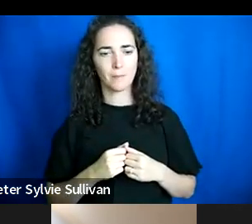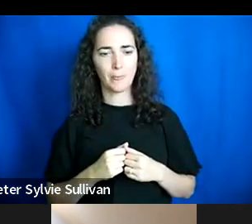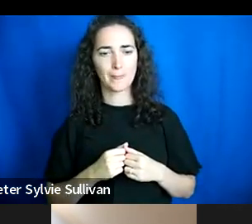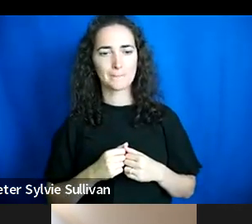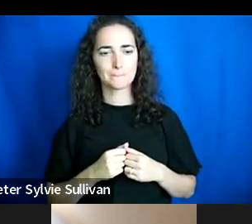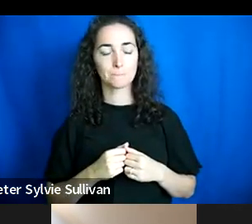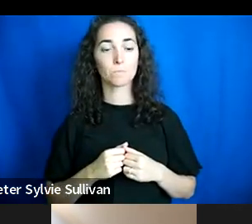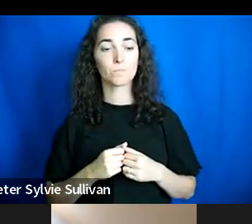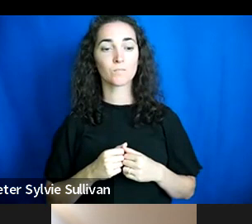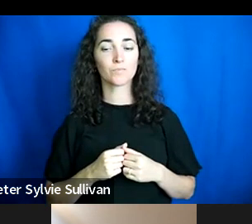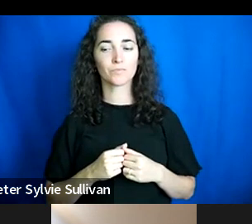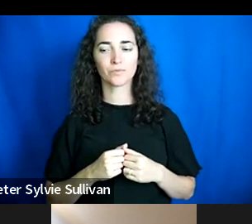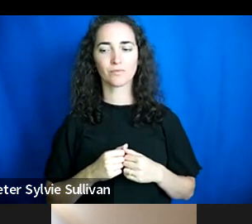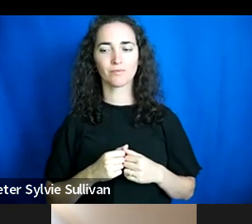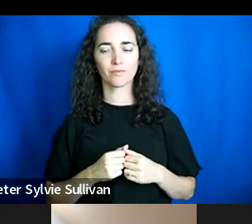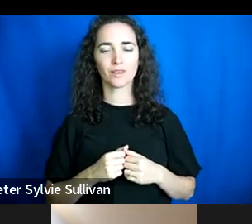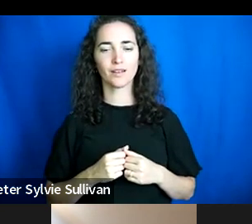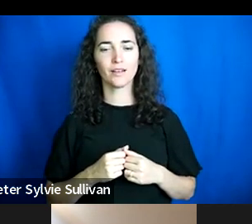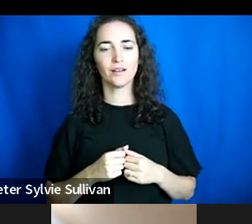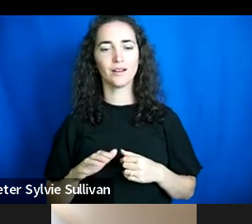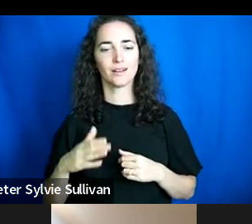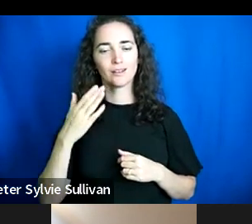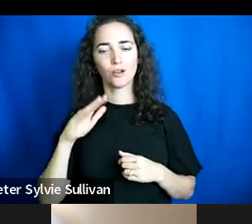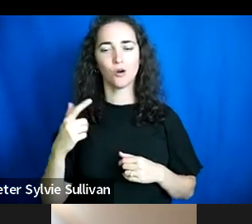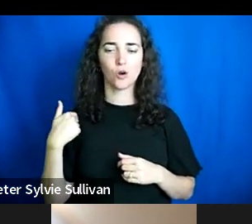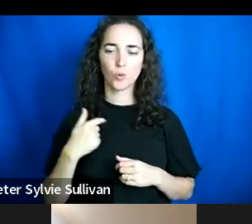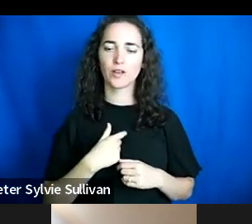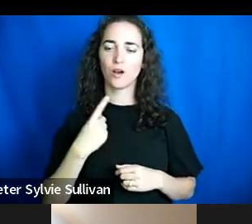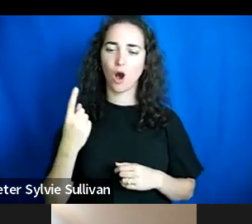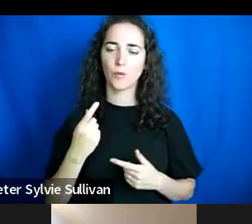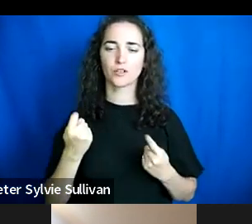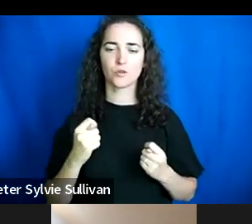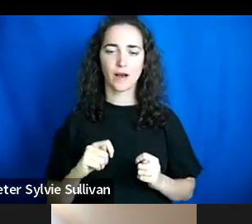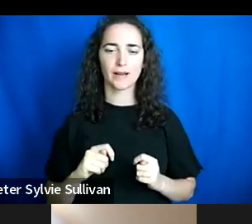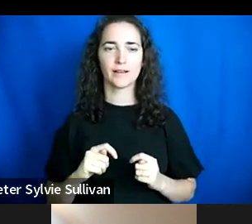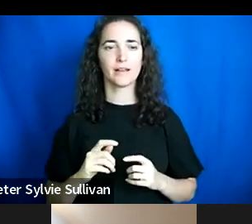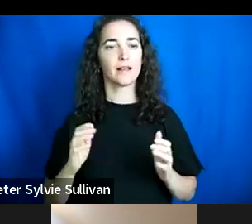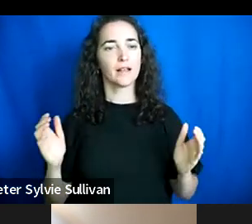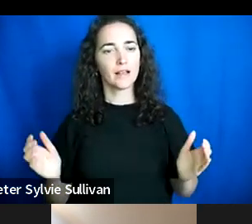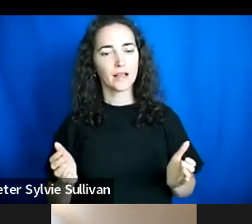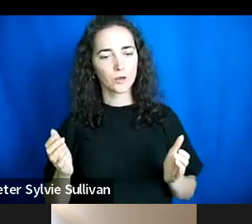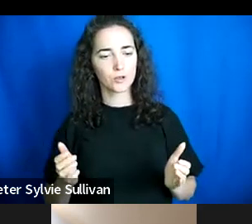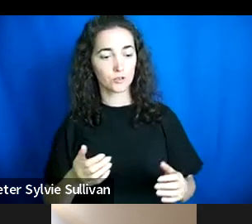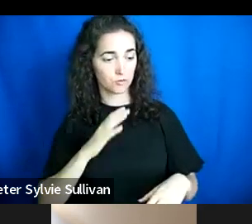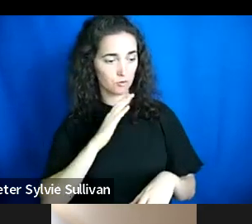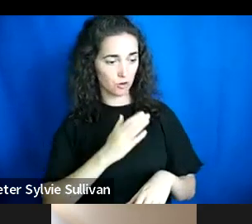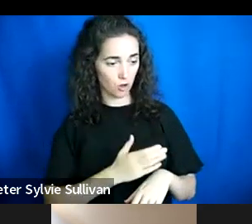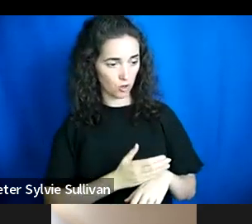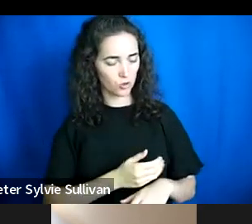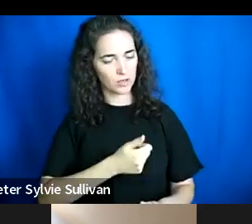We always try to promote our daughter to be self sufficient.